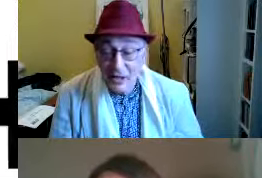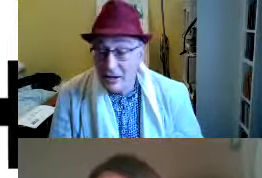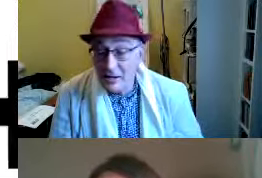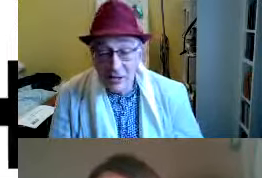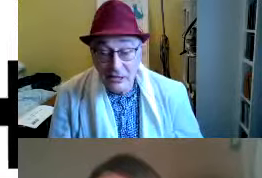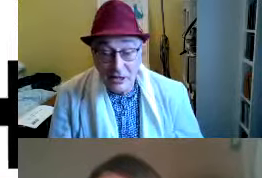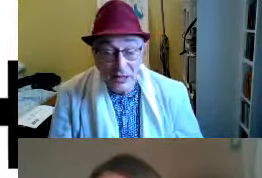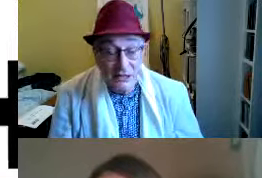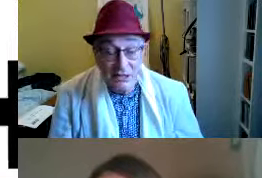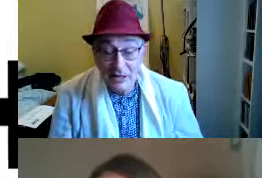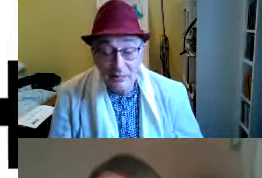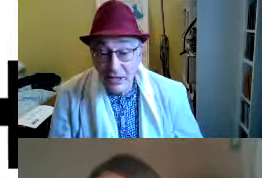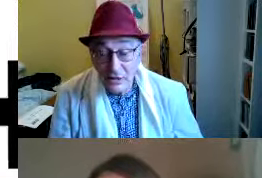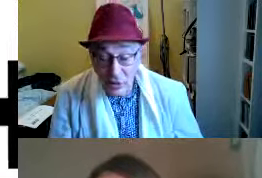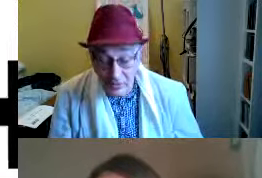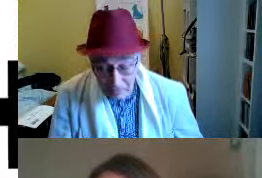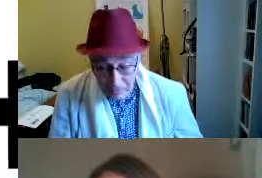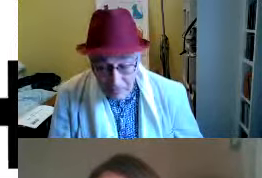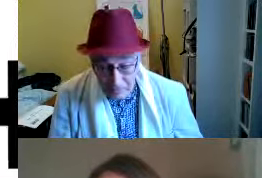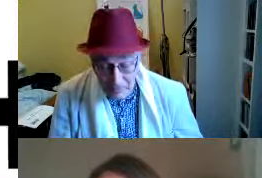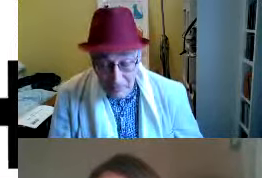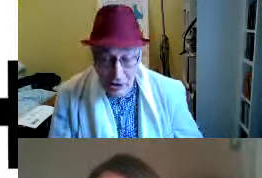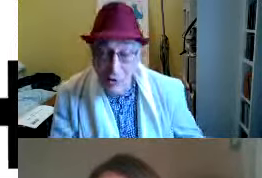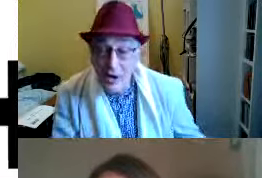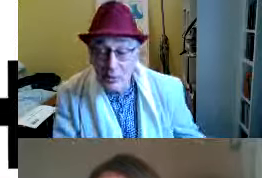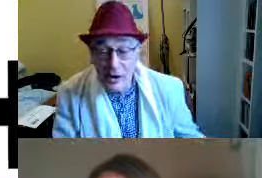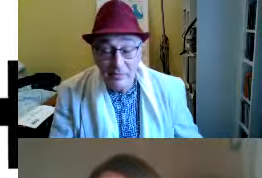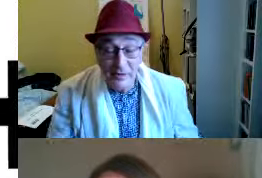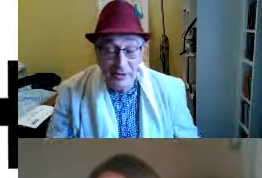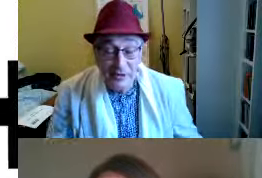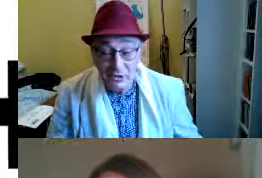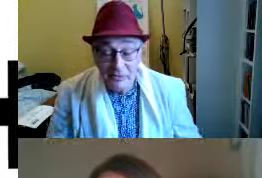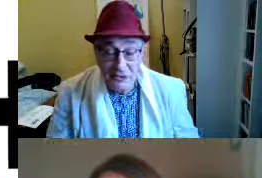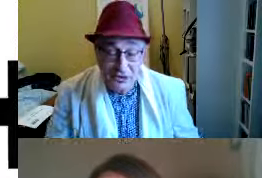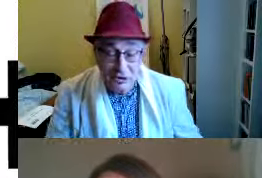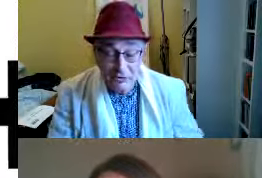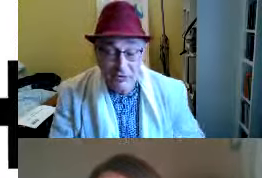and in some cases that may not go anywhere it might be because of just geography